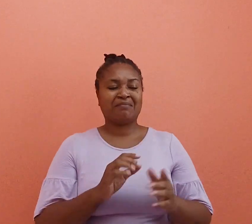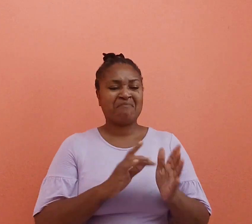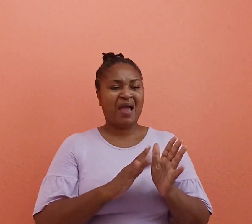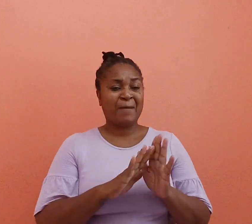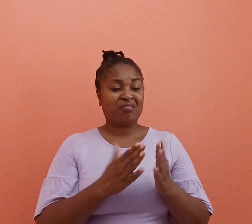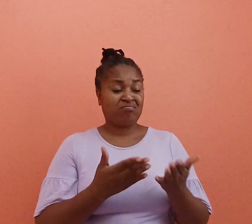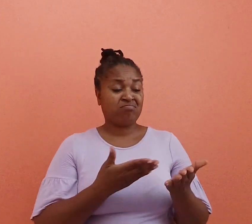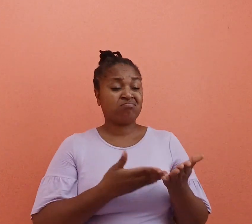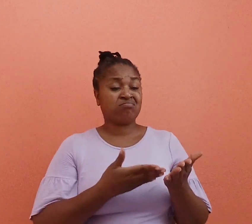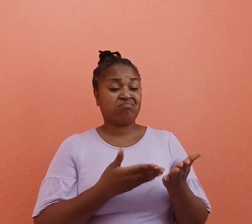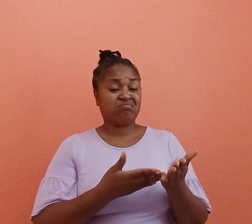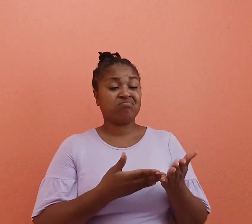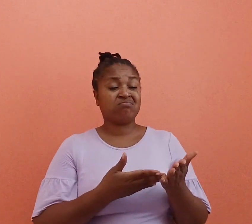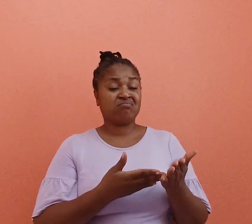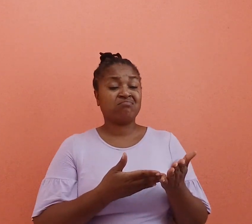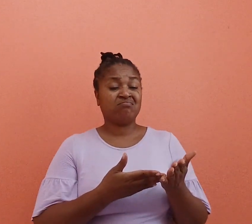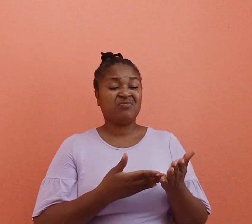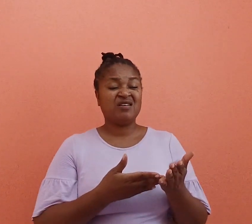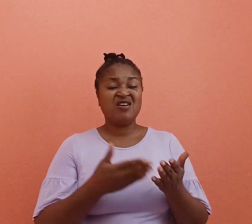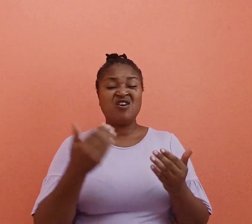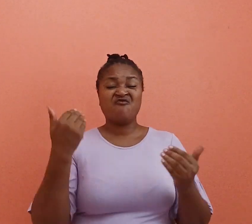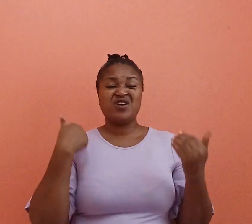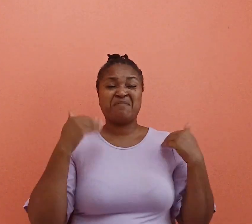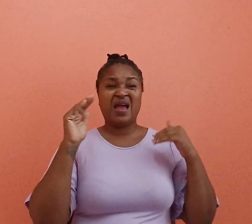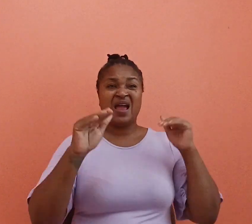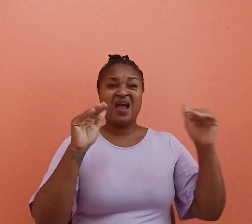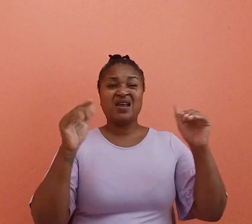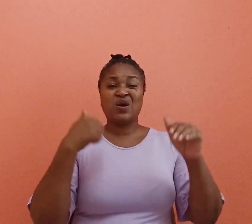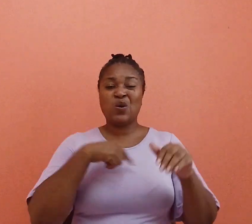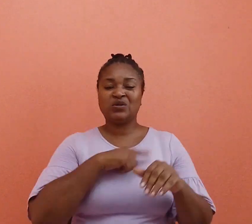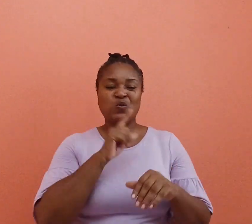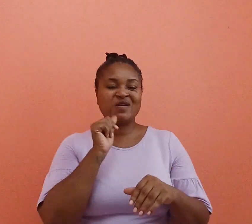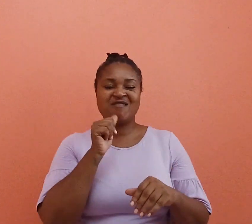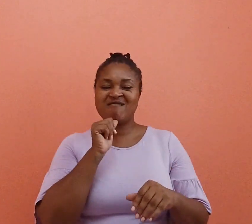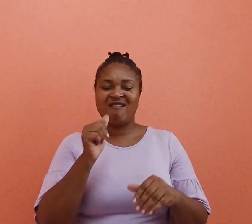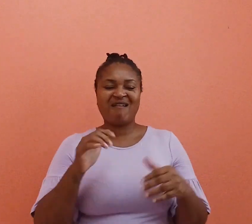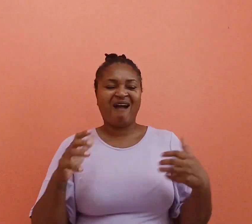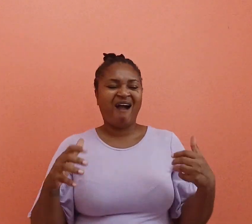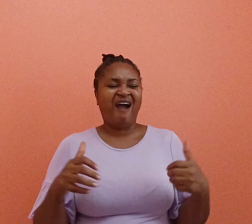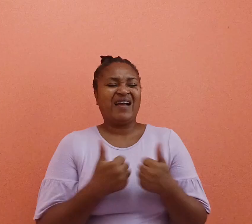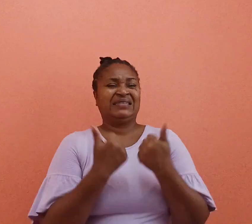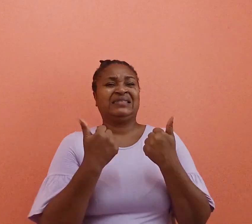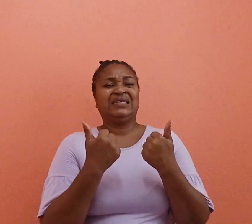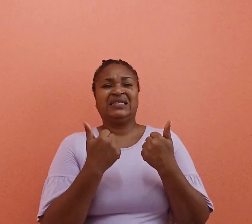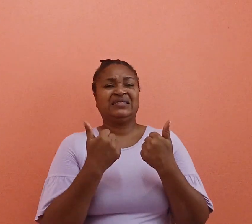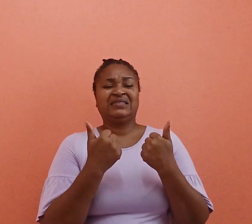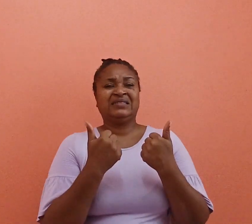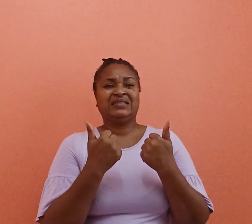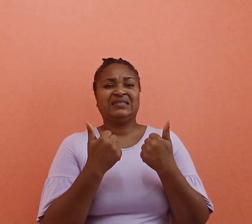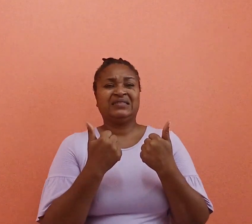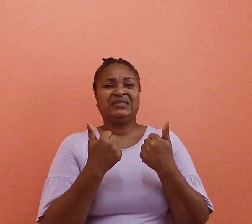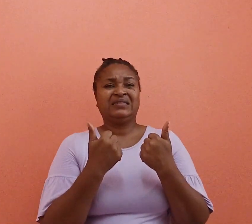Remind us that we are not accidents.